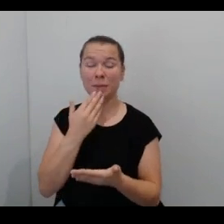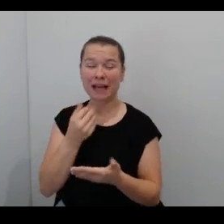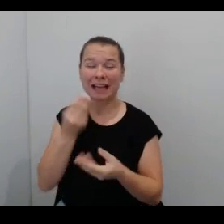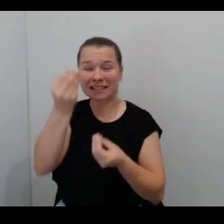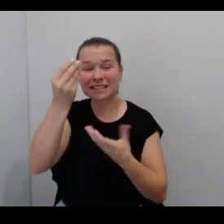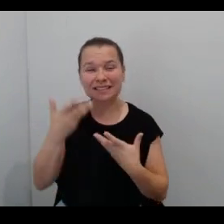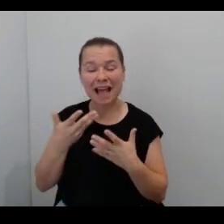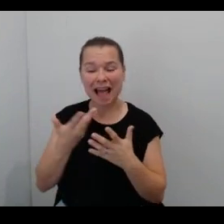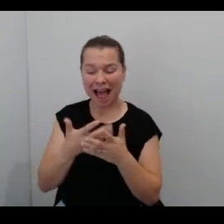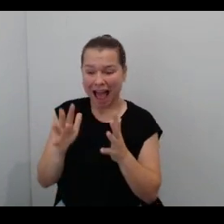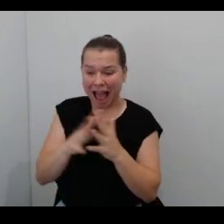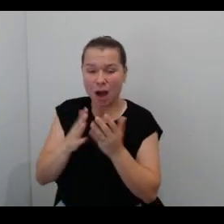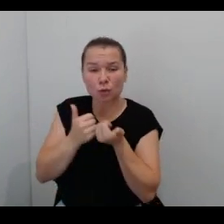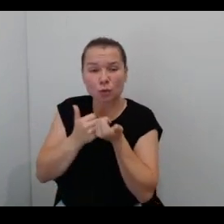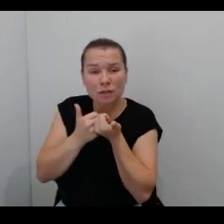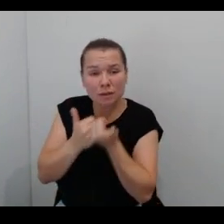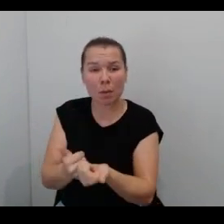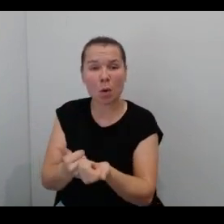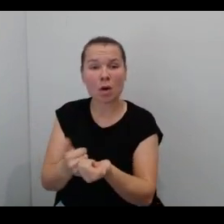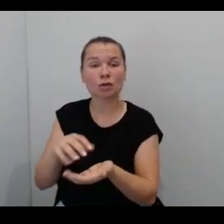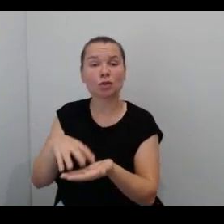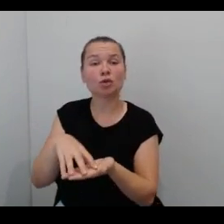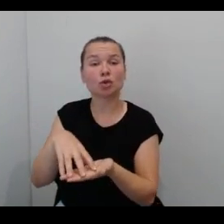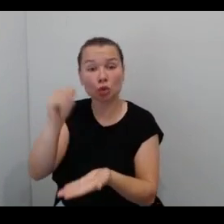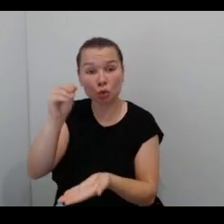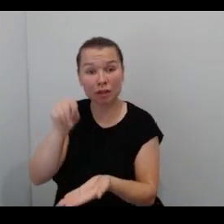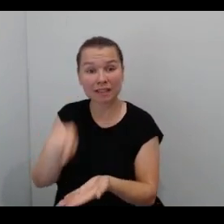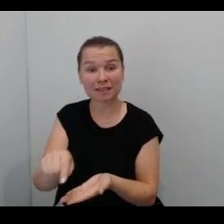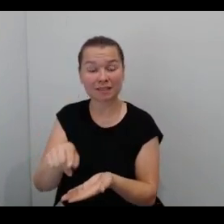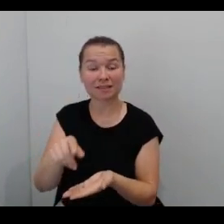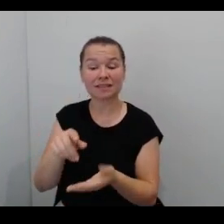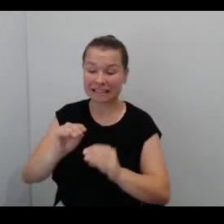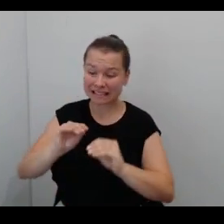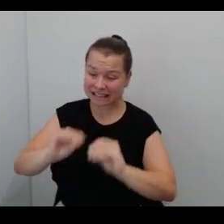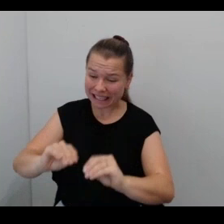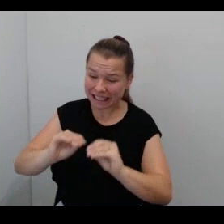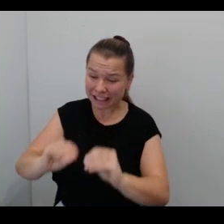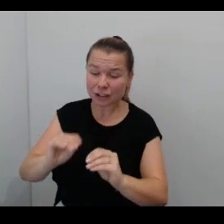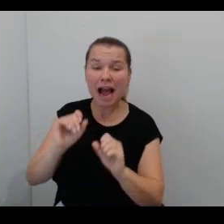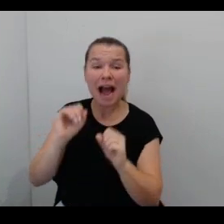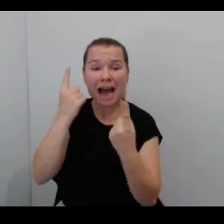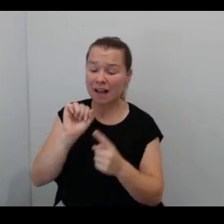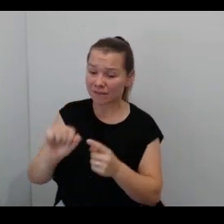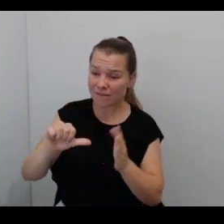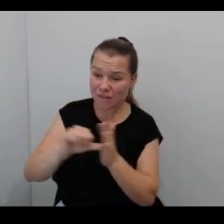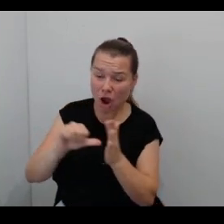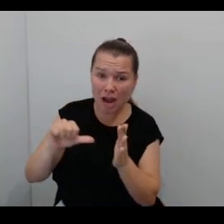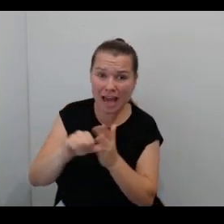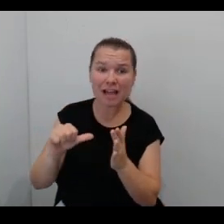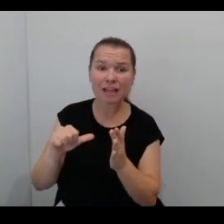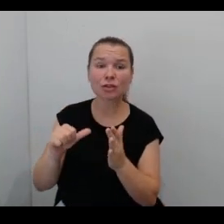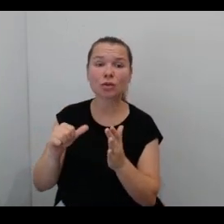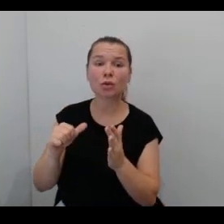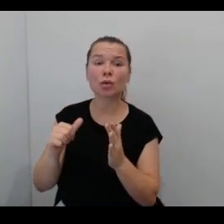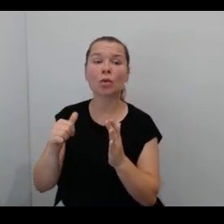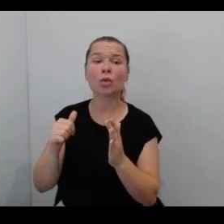students learning by understanding their financial difficulties of poverty in public schools.